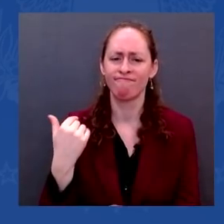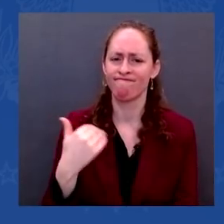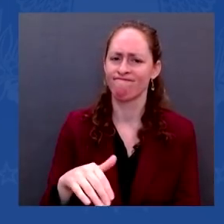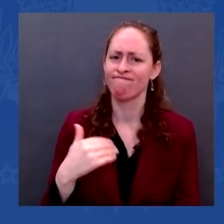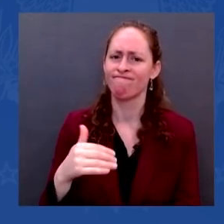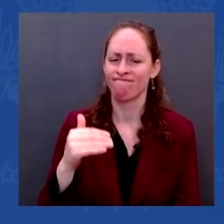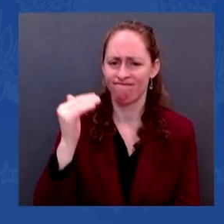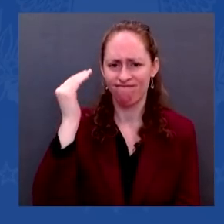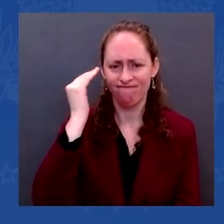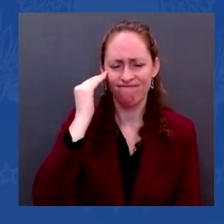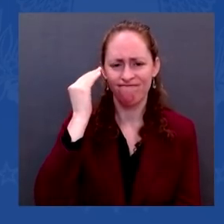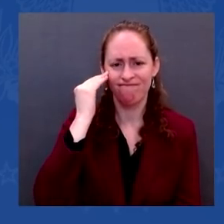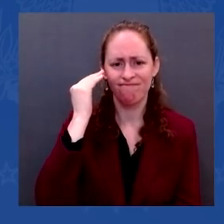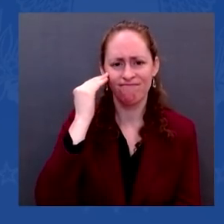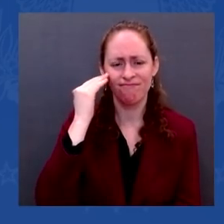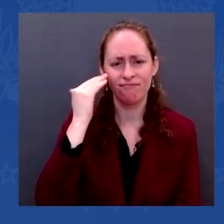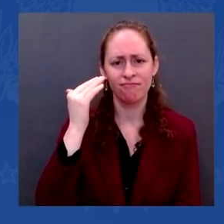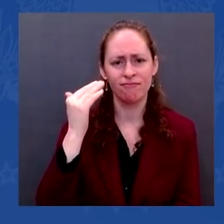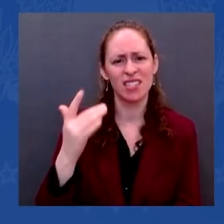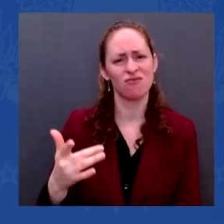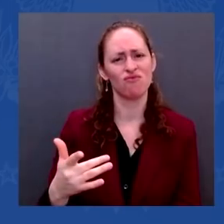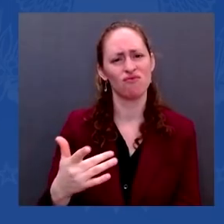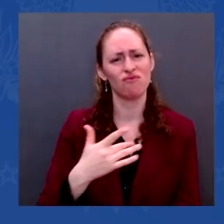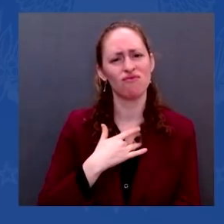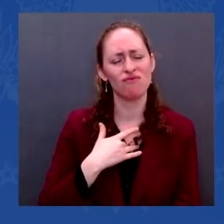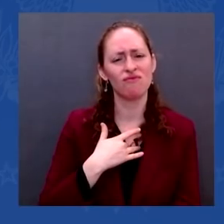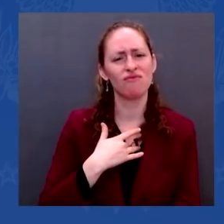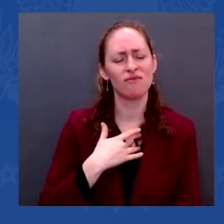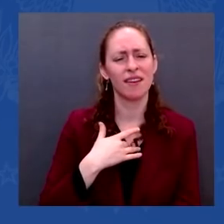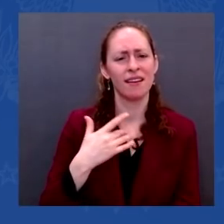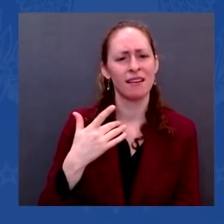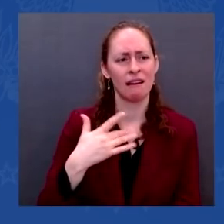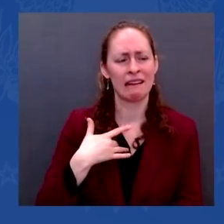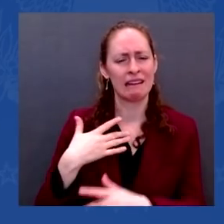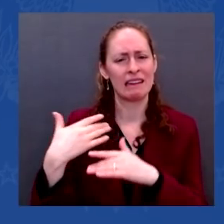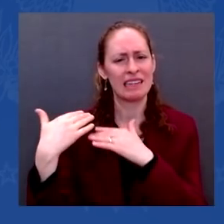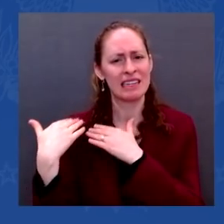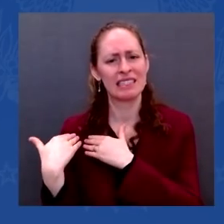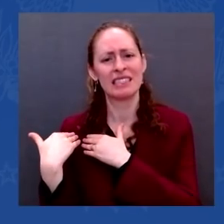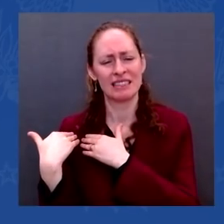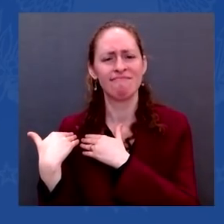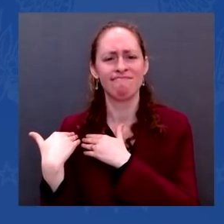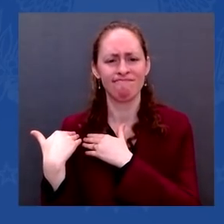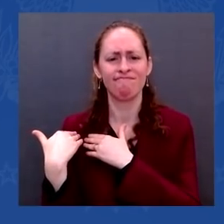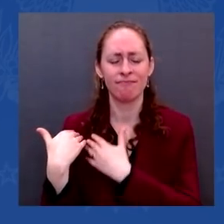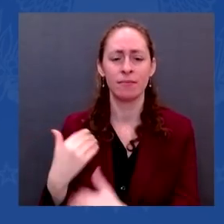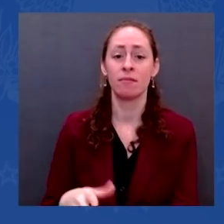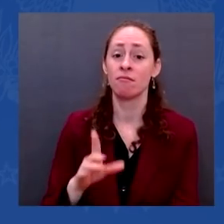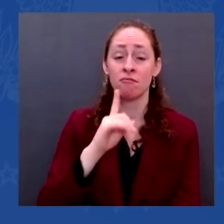Our faith has indeed been tested. But it is that same faith.